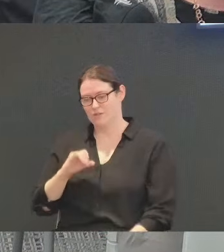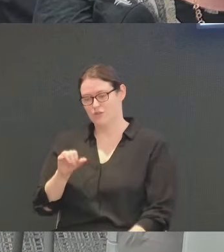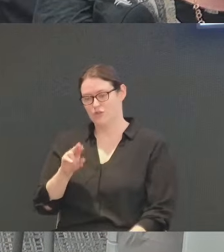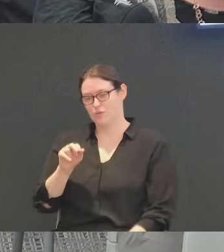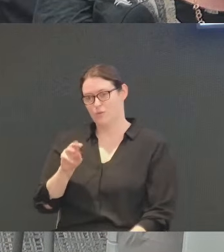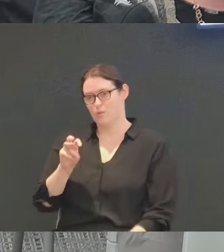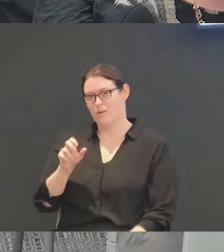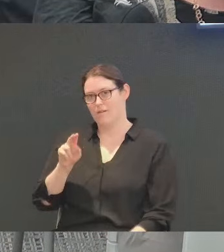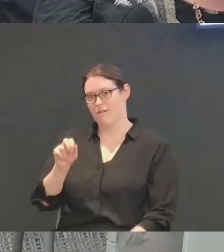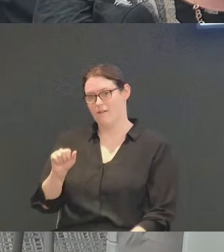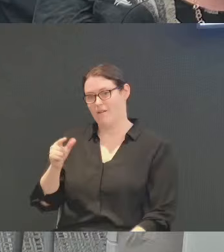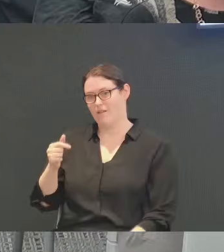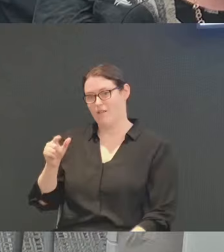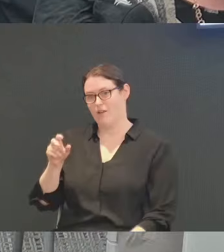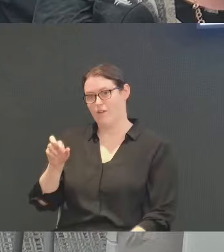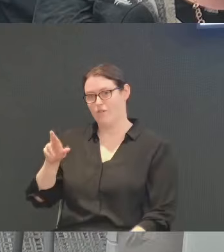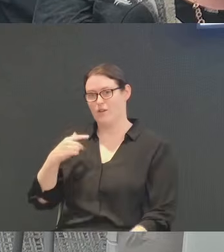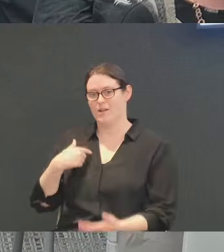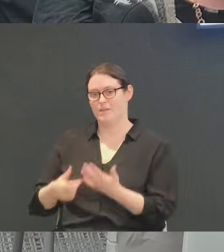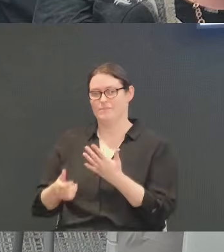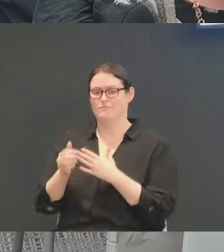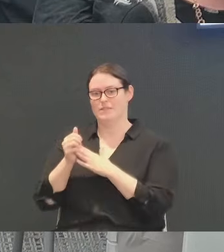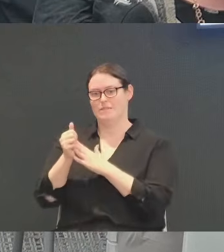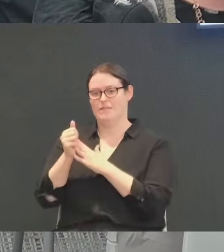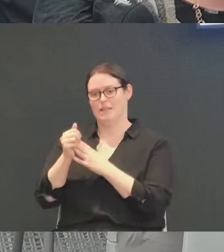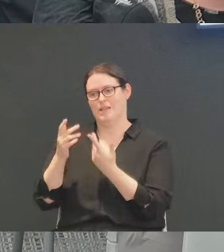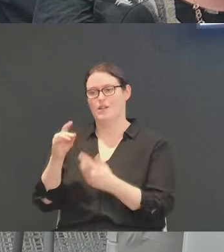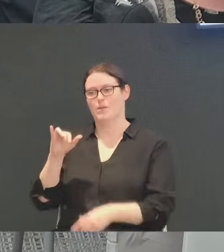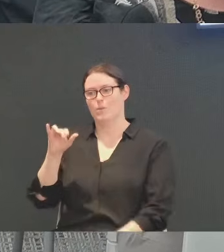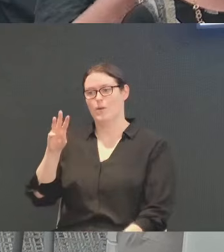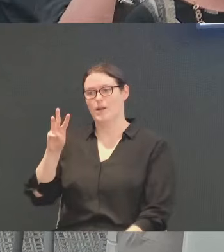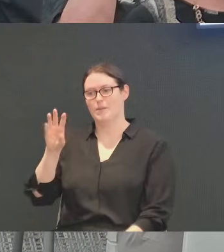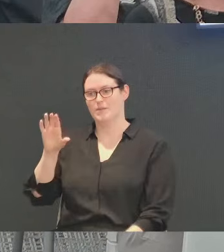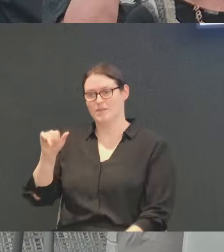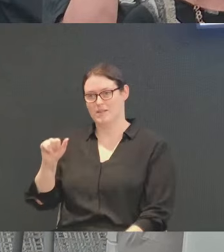I am the chief program officer of YWCA. I have here with me also Raquel Howard Smith,